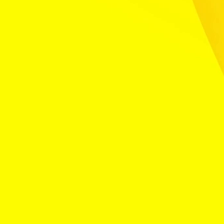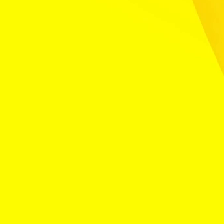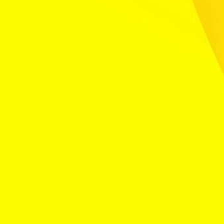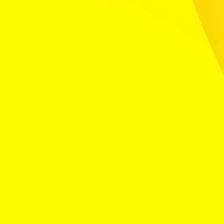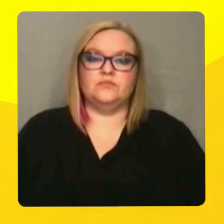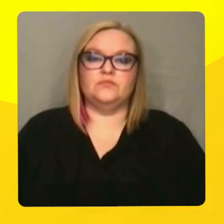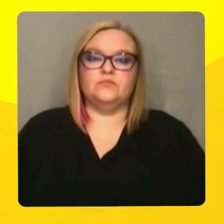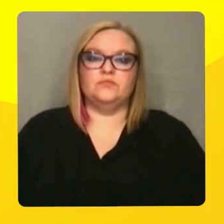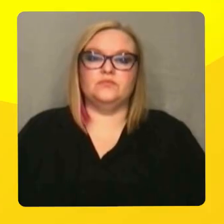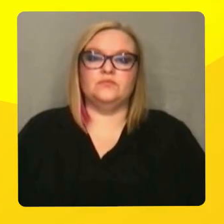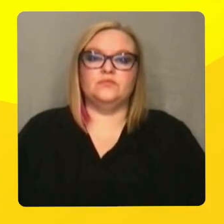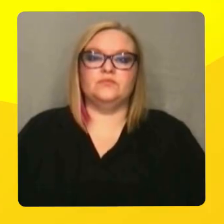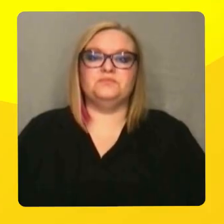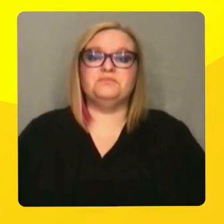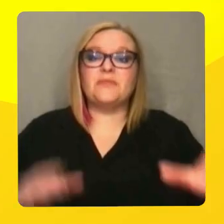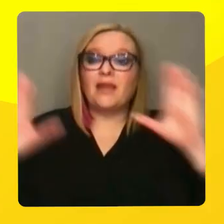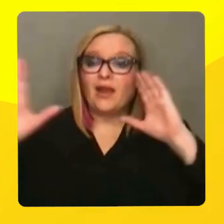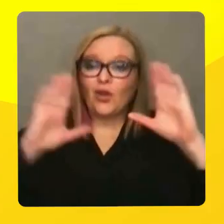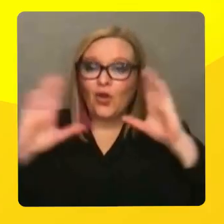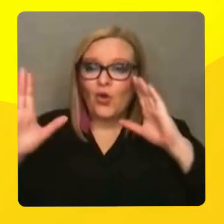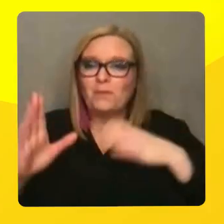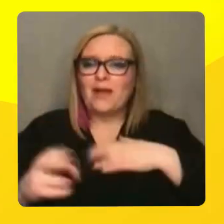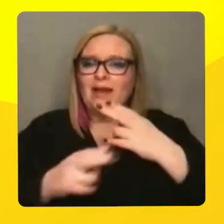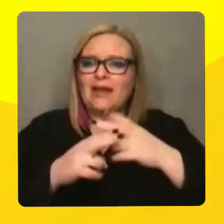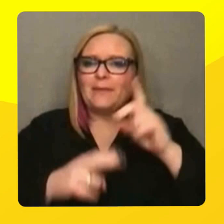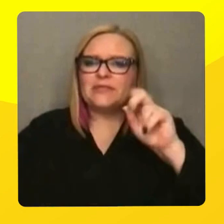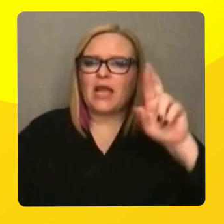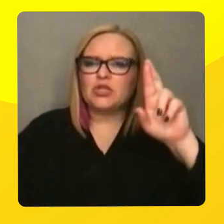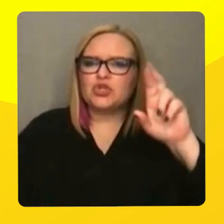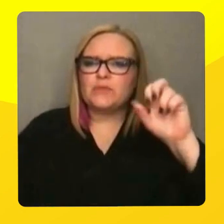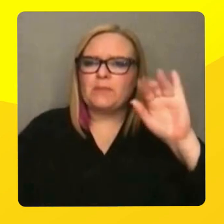Hi, everyone. My name is Dr. Bish Paul. He/him Pronouns.